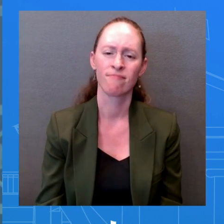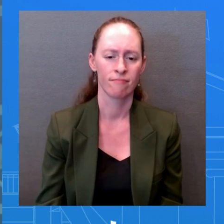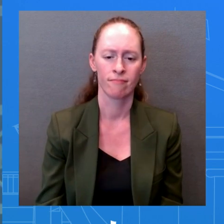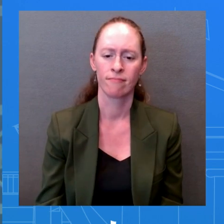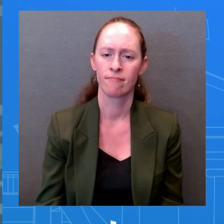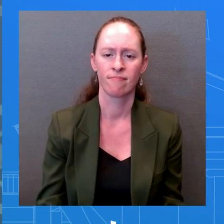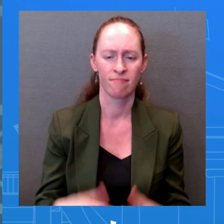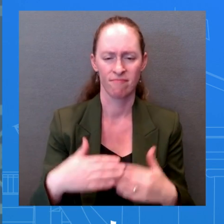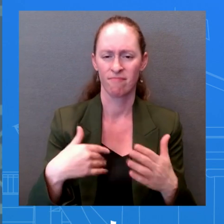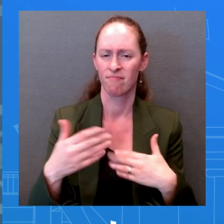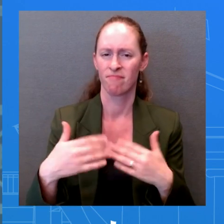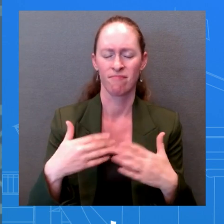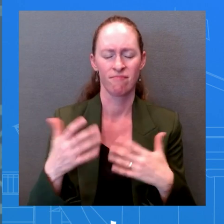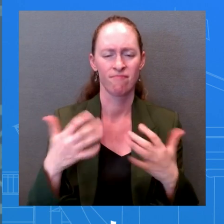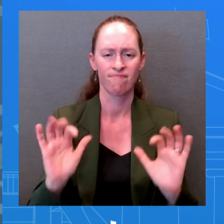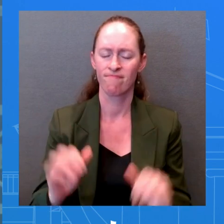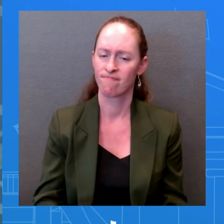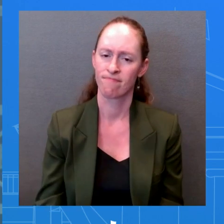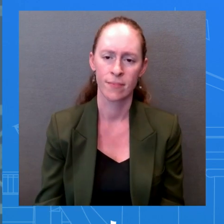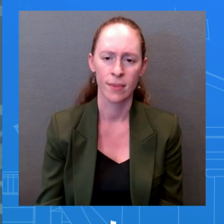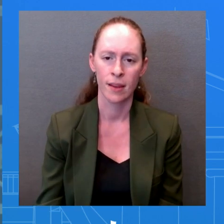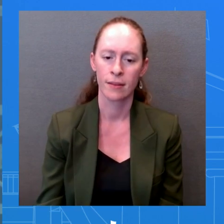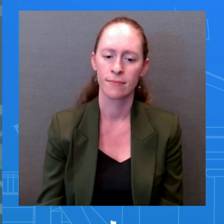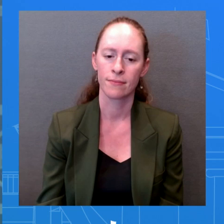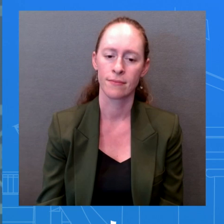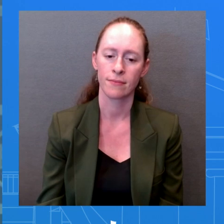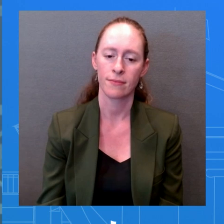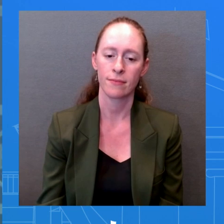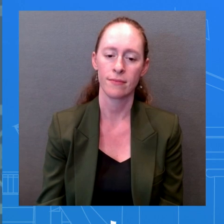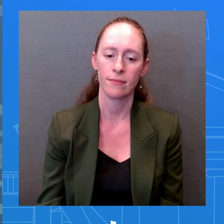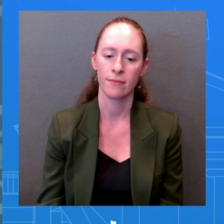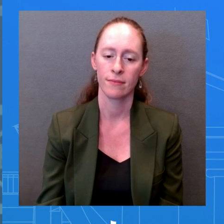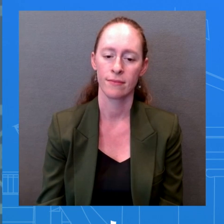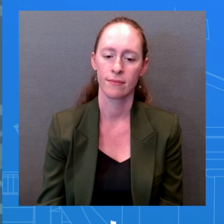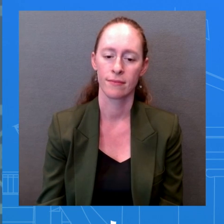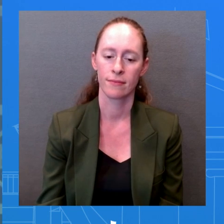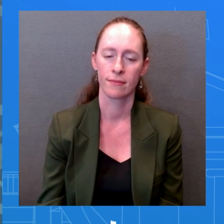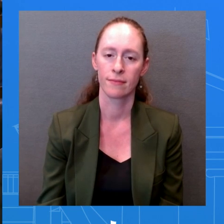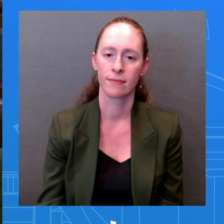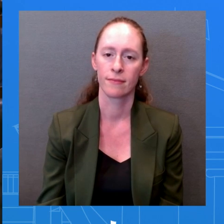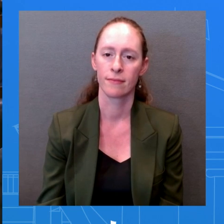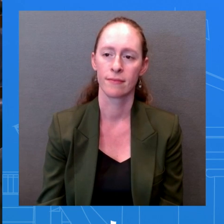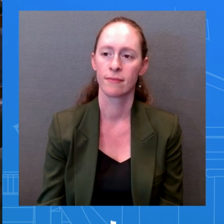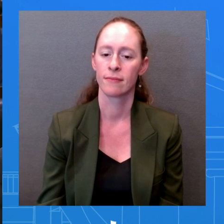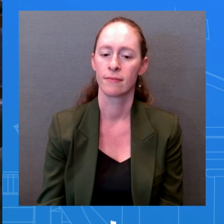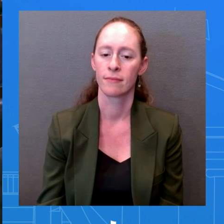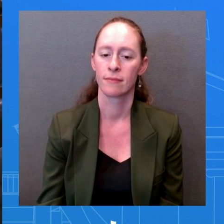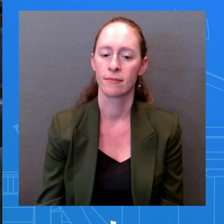Go ahead. The Press: Thank you. Thank you. I wanted to ask you about Pakistan.